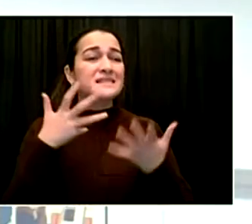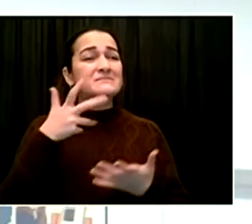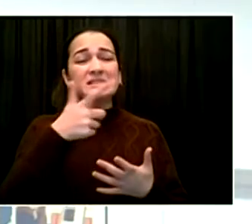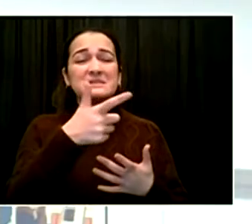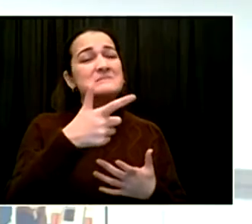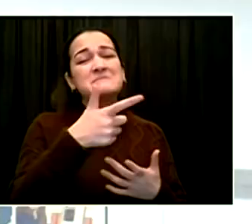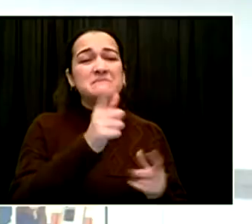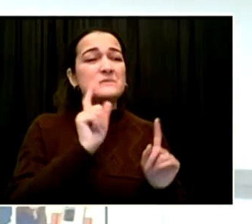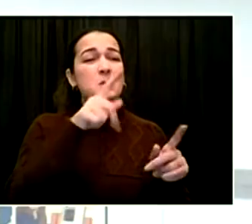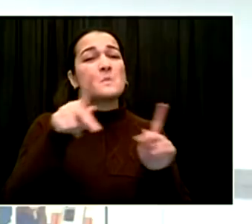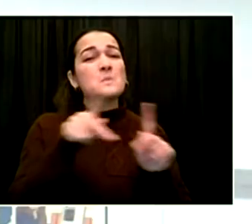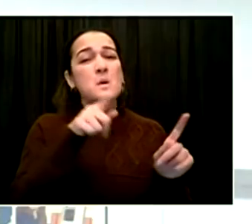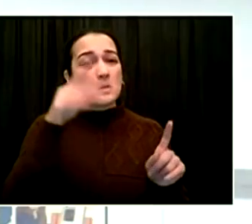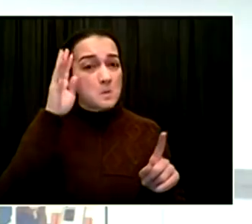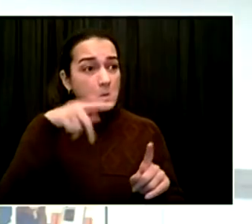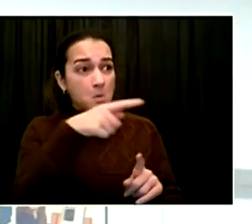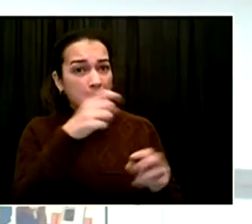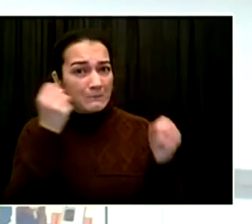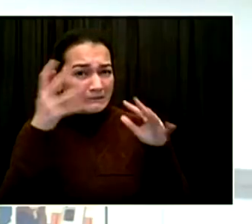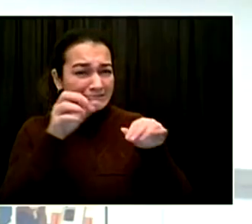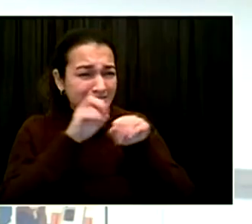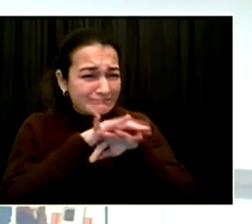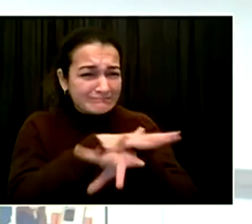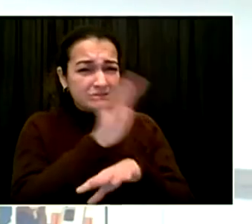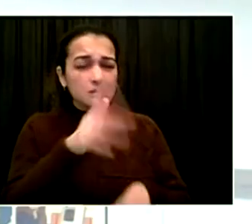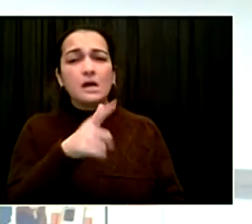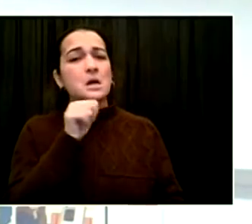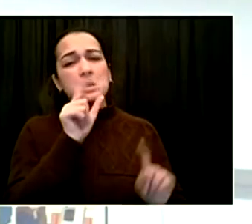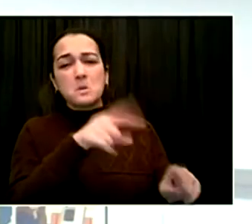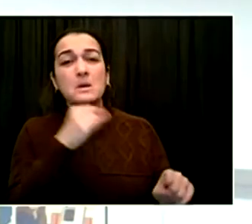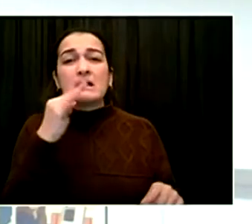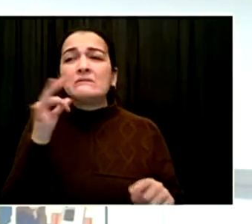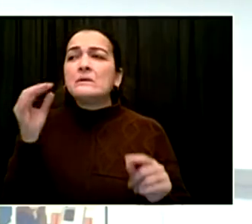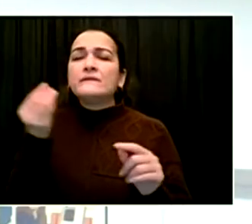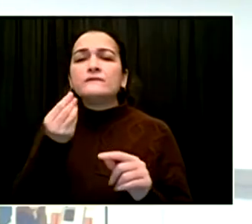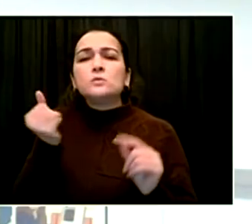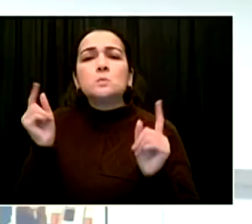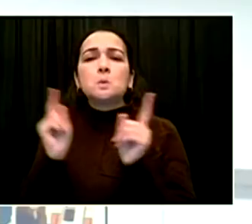CROWDED SETTINGS INDOORS ESPECIALLY WITH PEOPLE WHO MAY